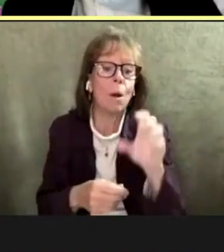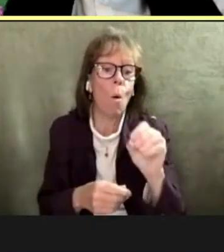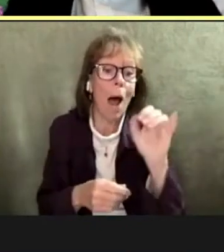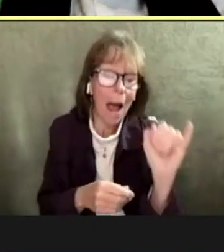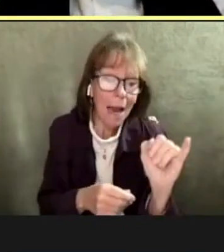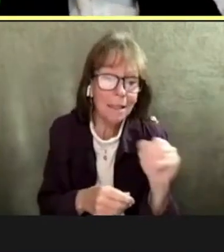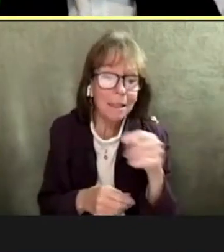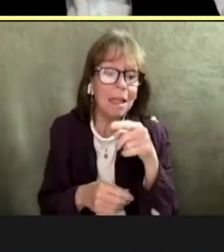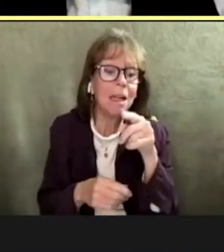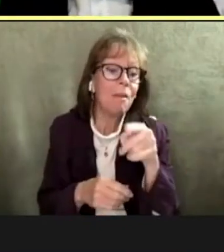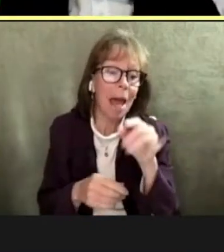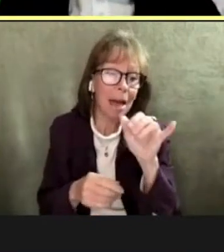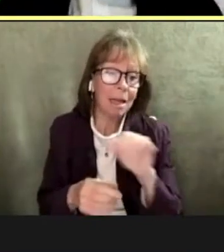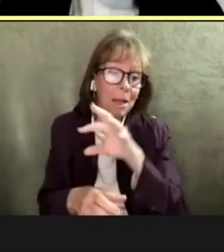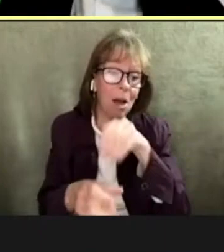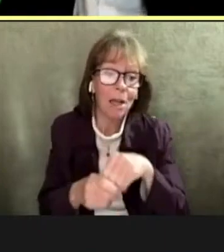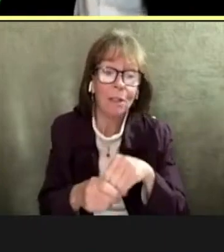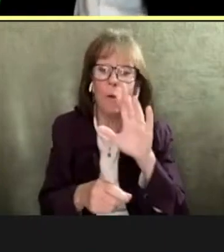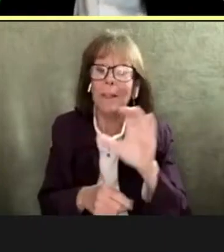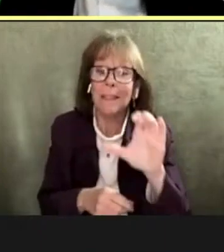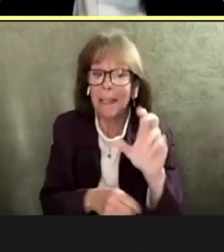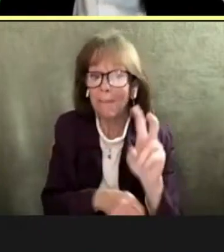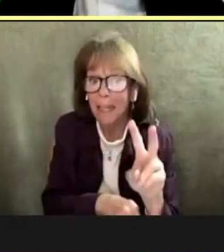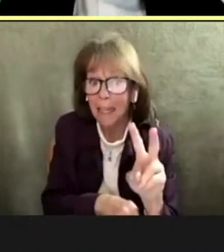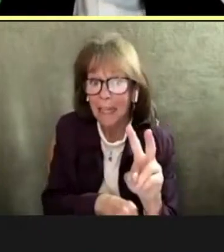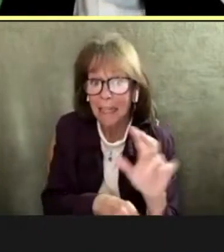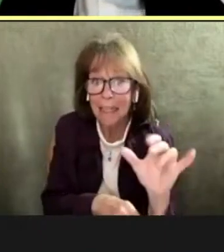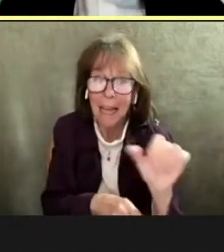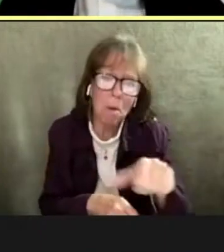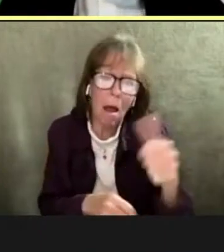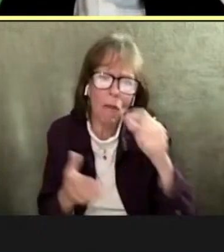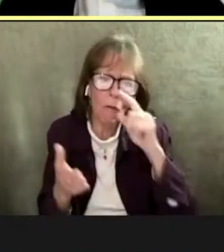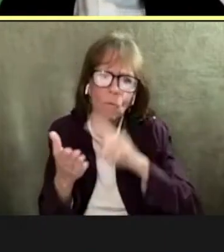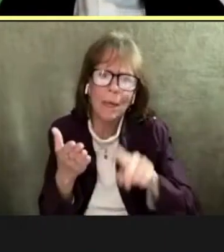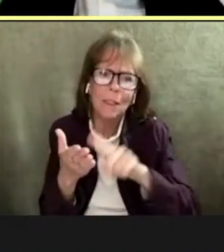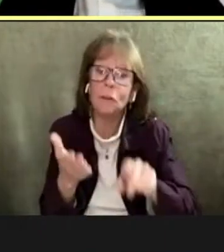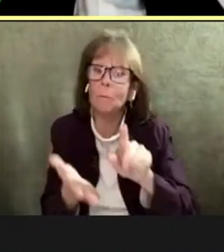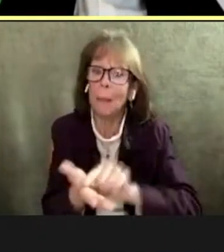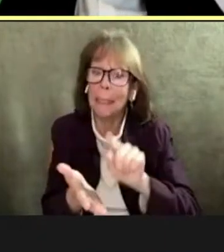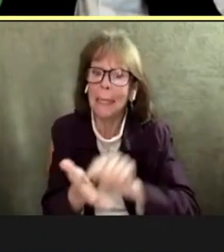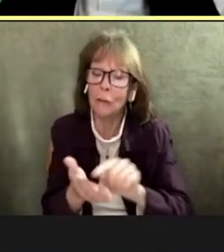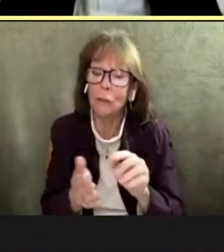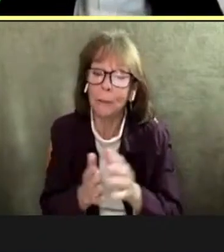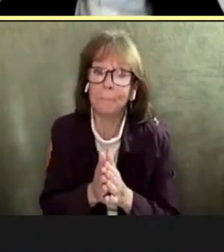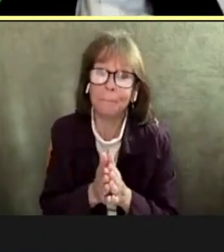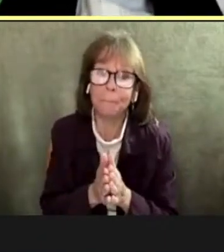able to be placed on a CV just like any other research publication.